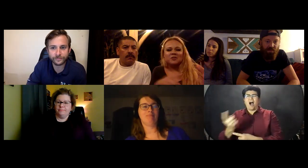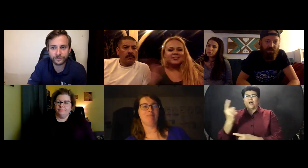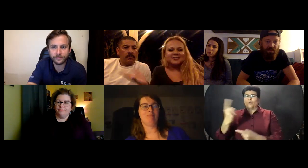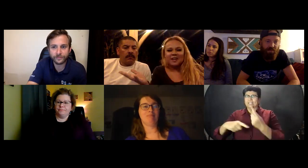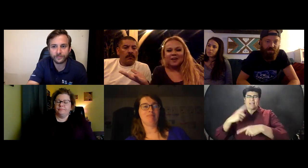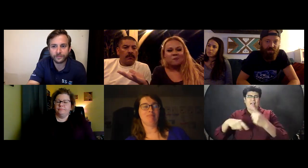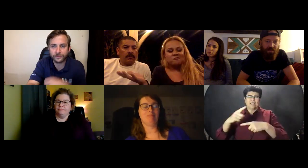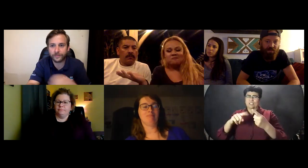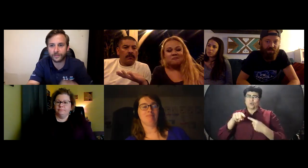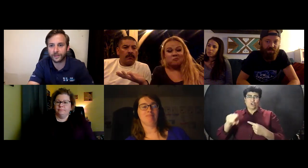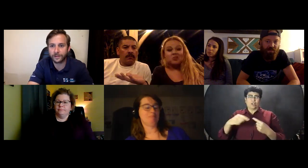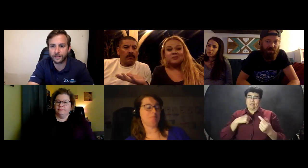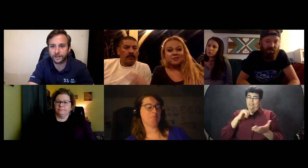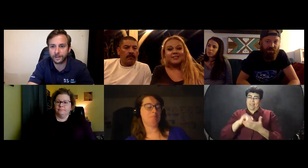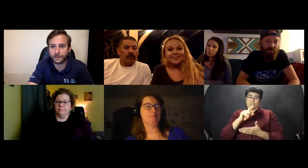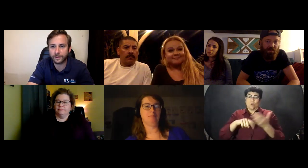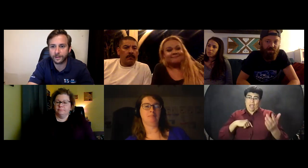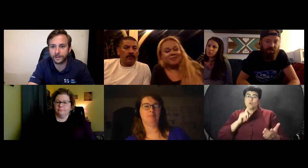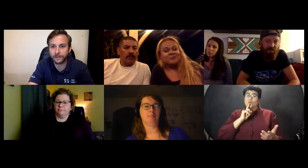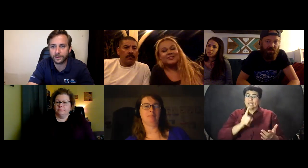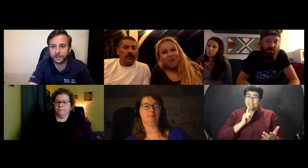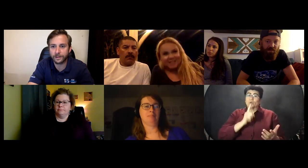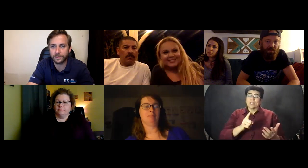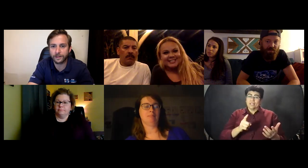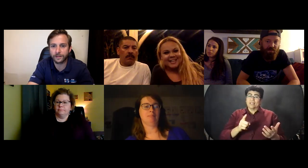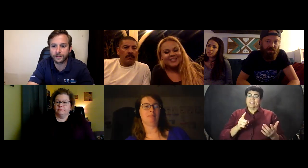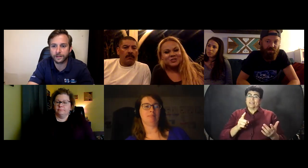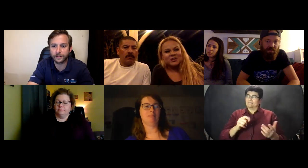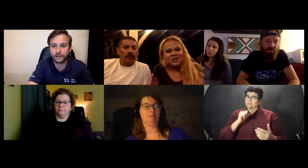is what i really really it was not easy getting